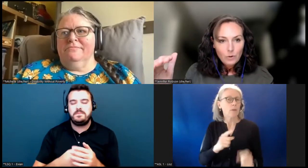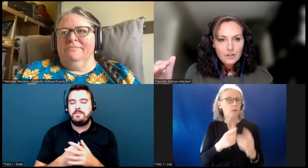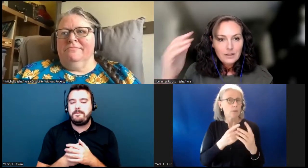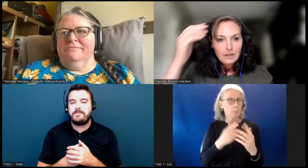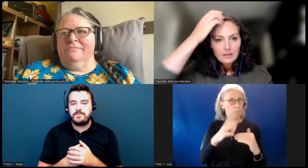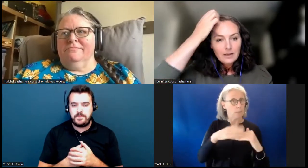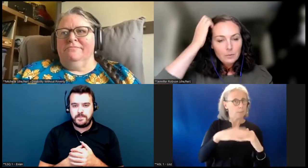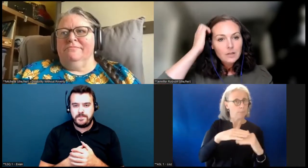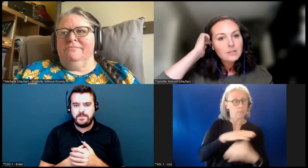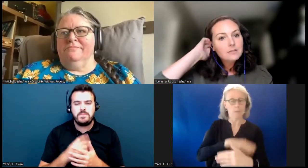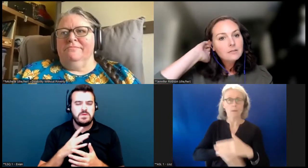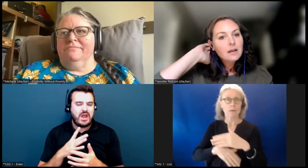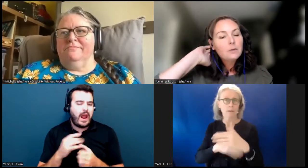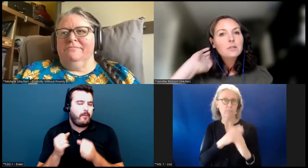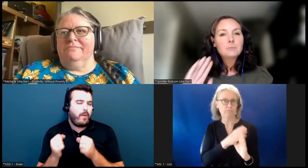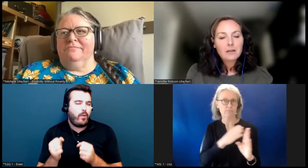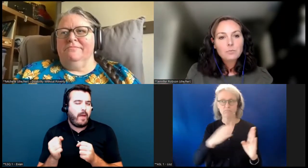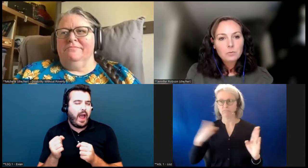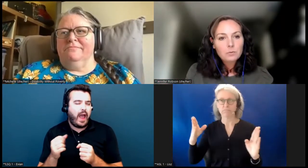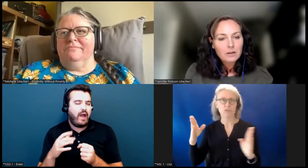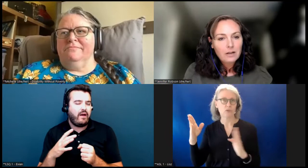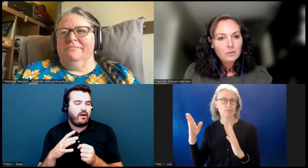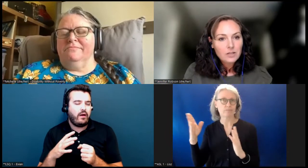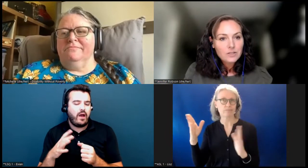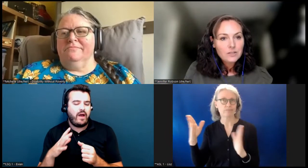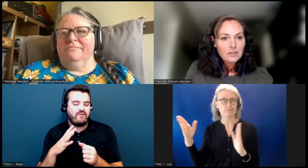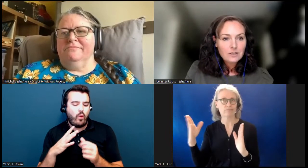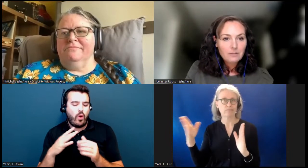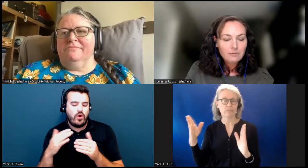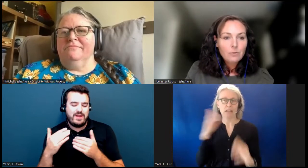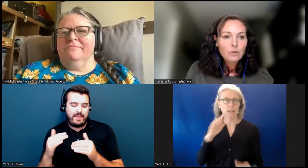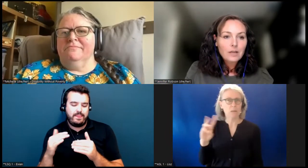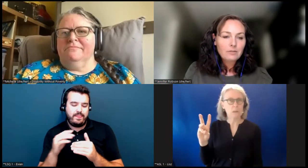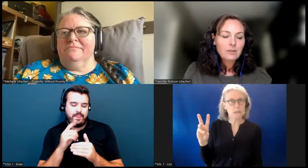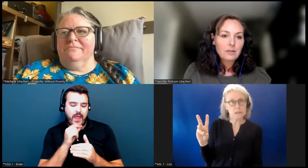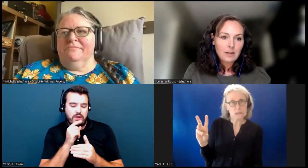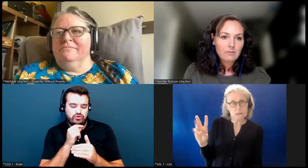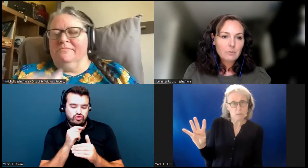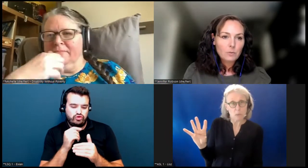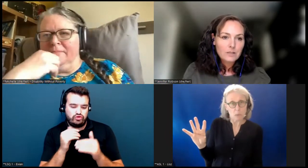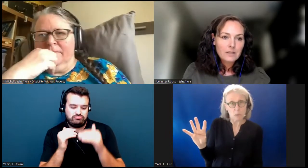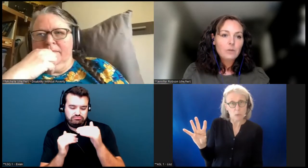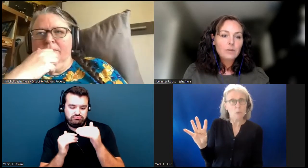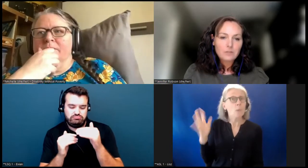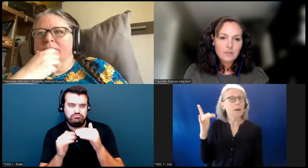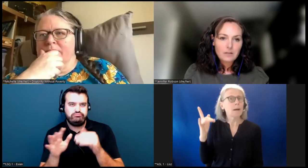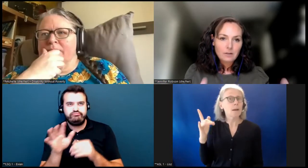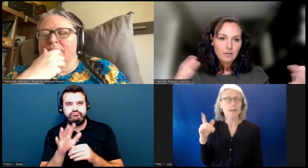MORE THAN LIKE LIBRARILY, I WOULD EXPECT AROUND 64, GIVEN THAT GOVERNMENT WOULD SAY, THERE